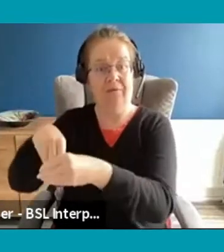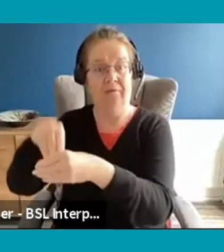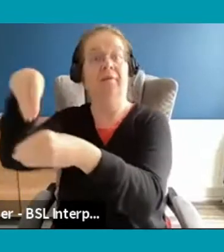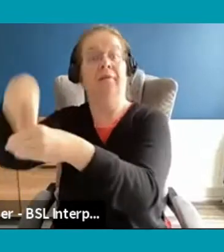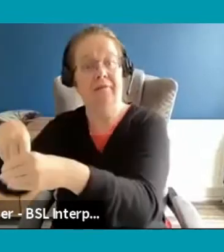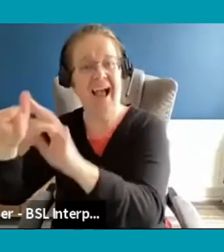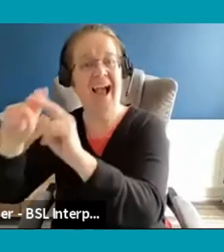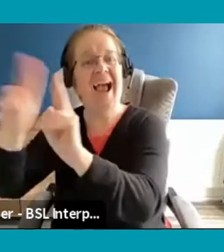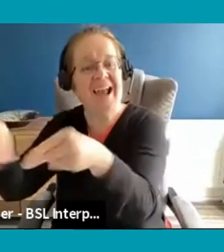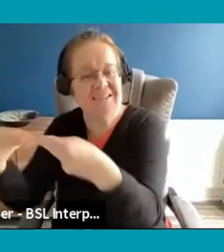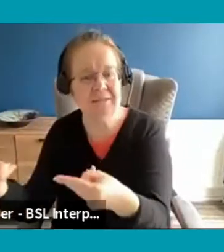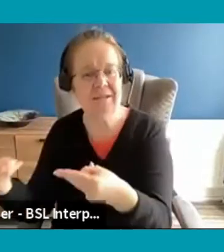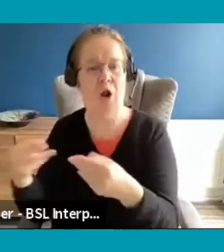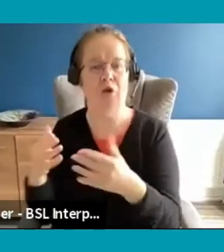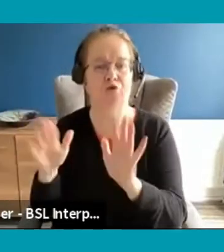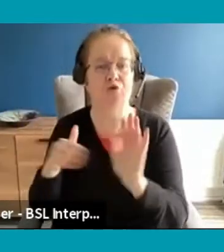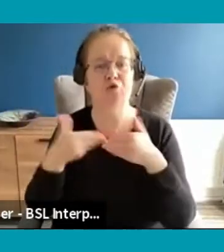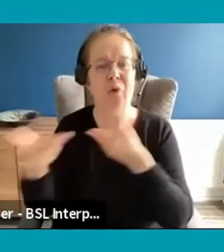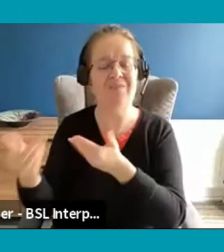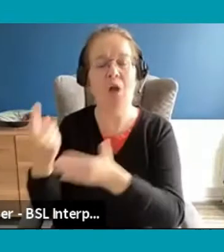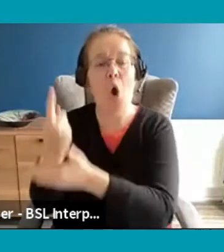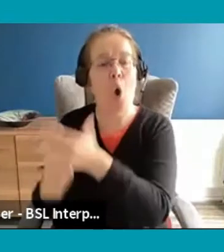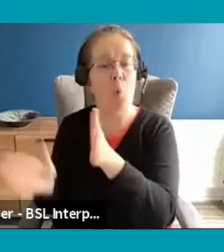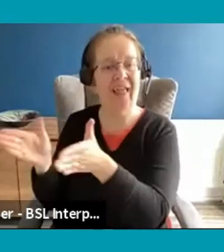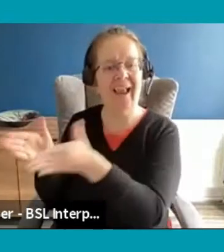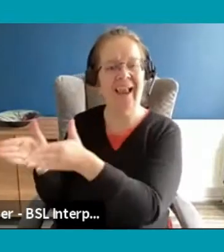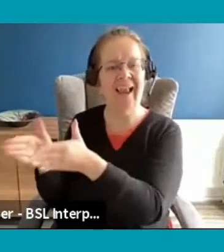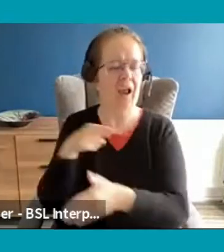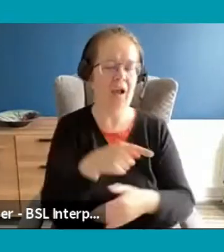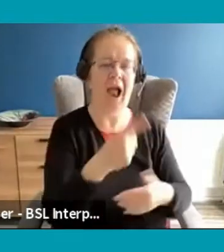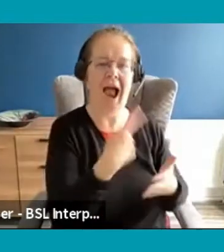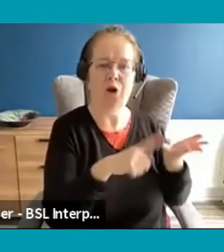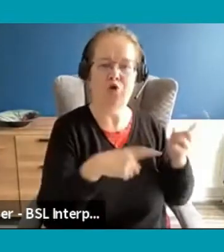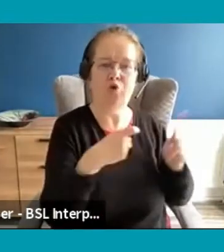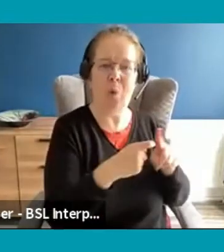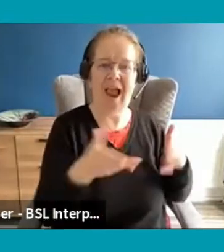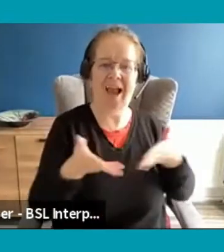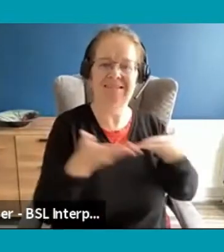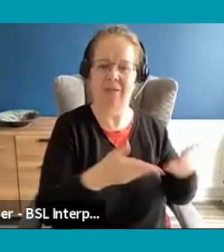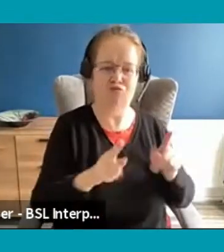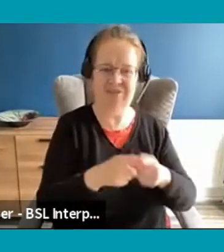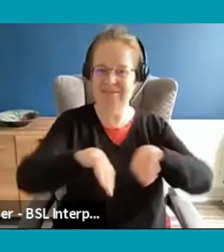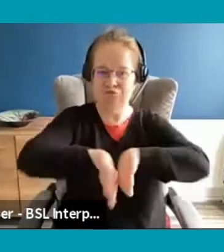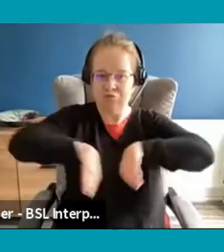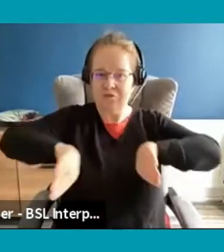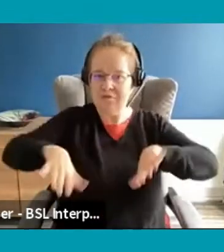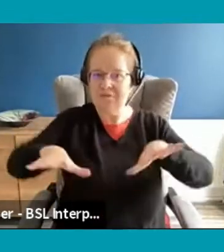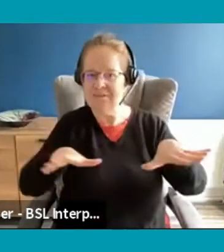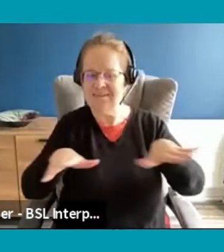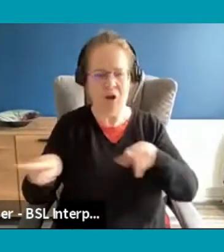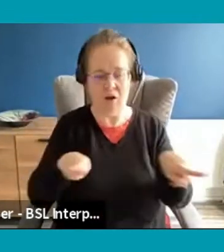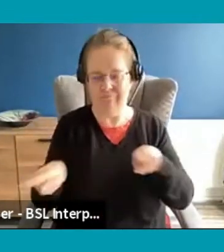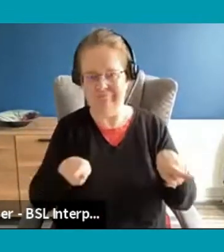international delivery only as opposed to kind of domestic and. So there's a wide variety of roles.